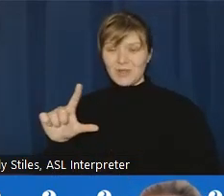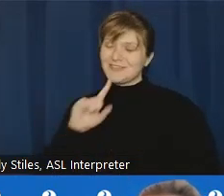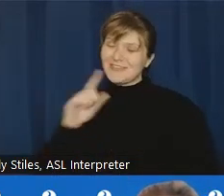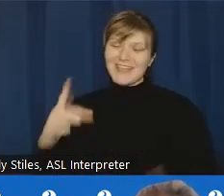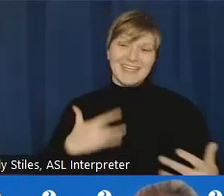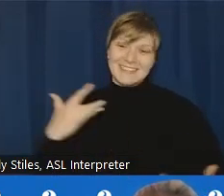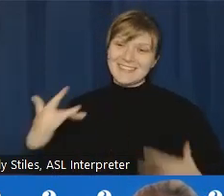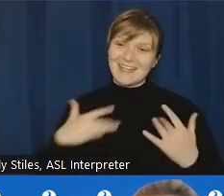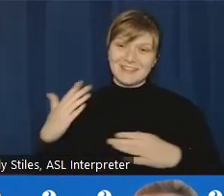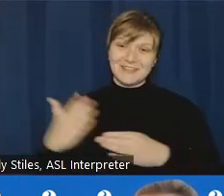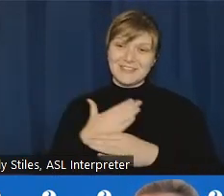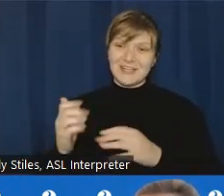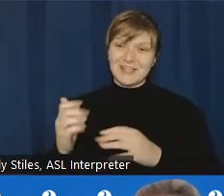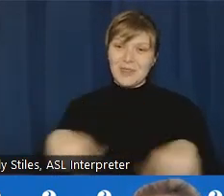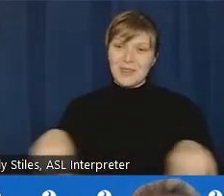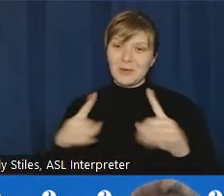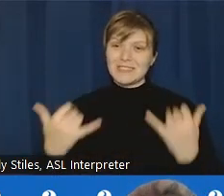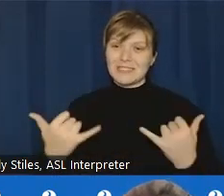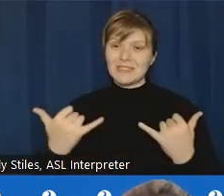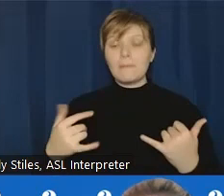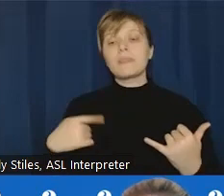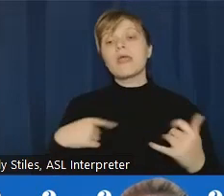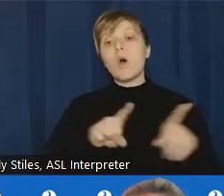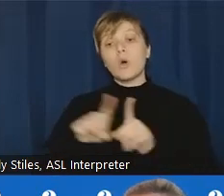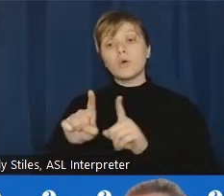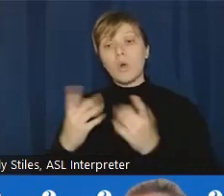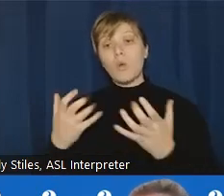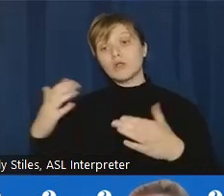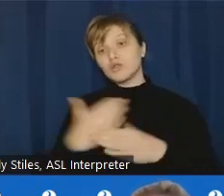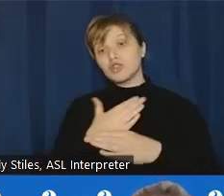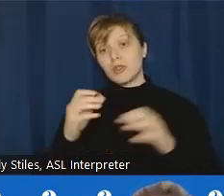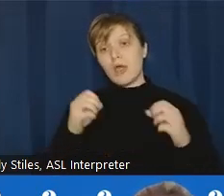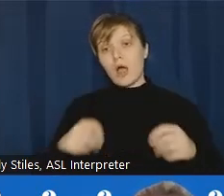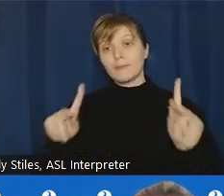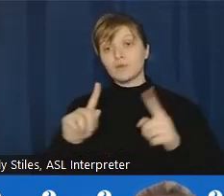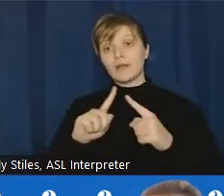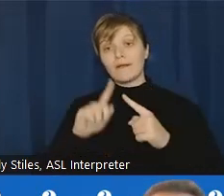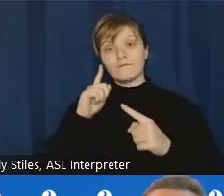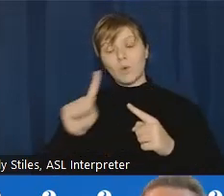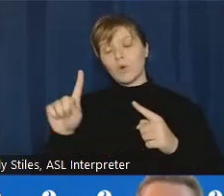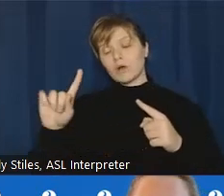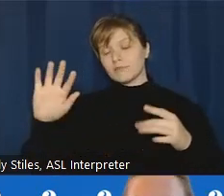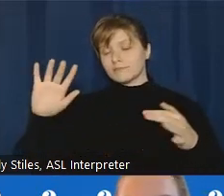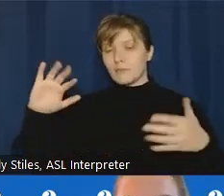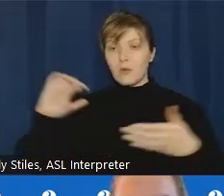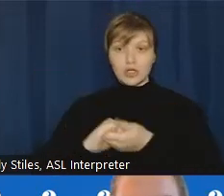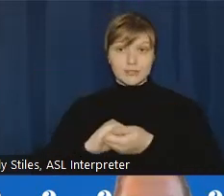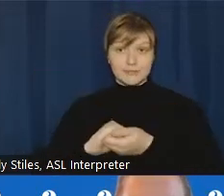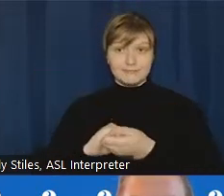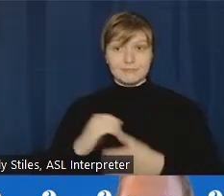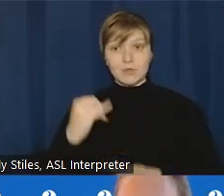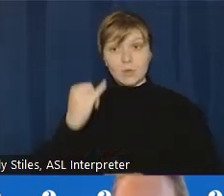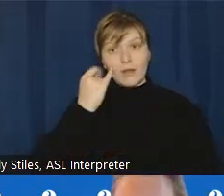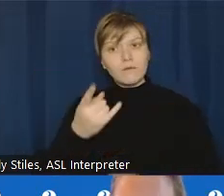I also wanted to share the opportunity for partnership. Let's go to the West Coast,